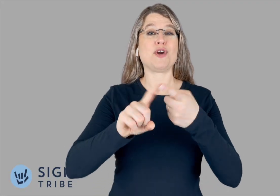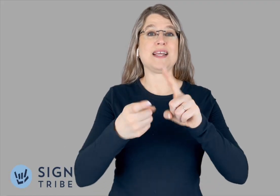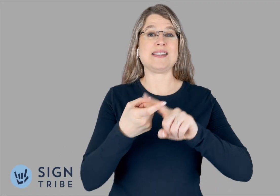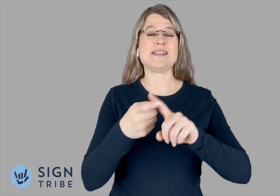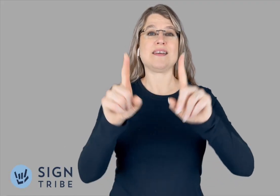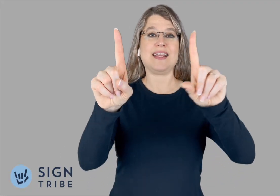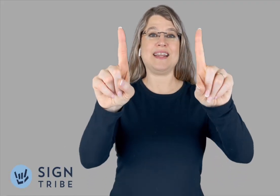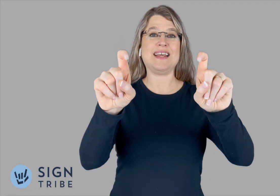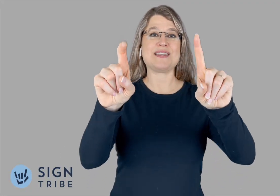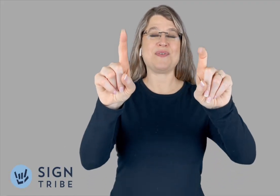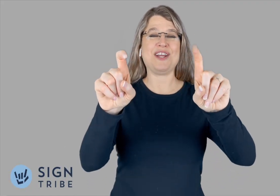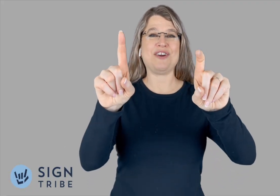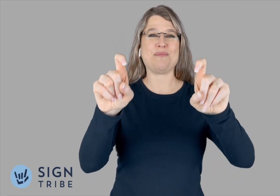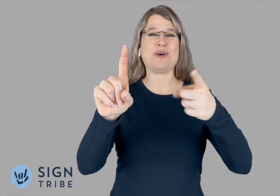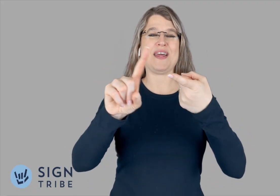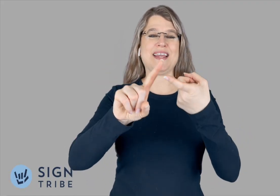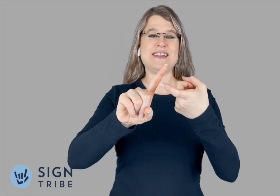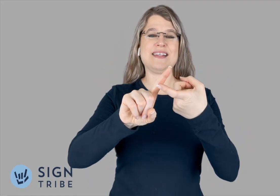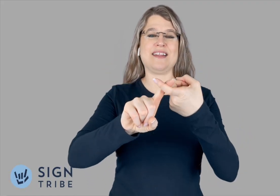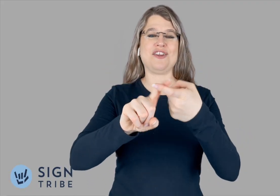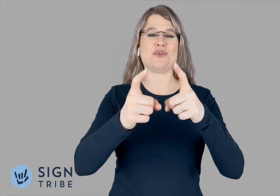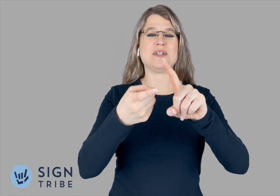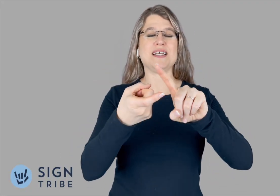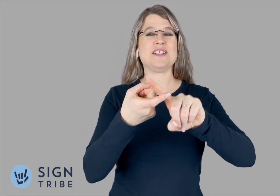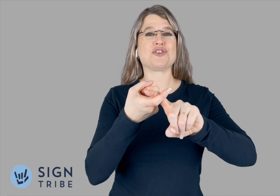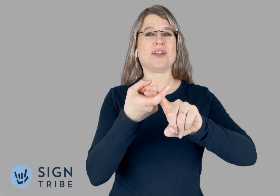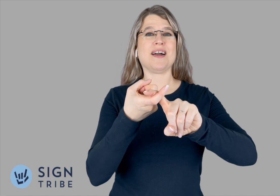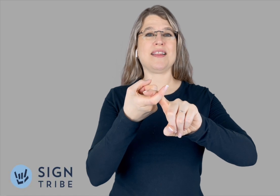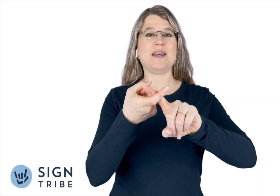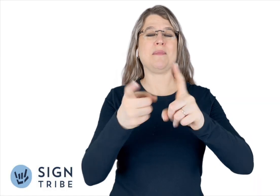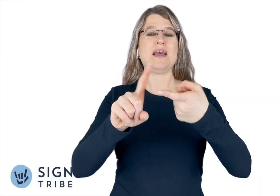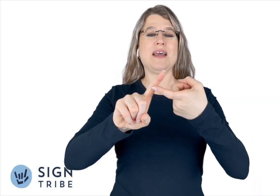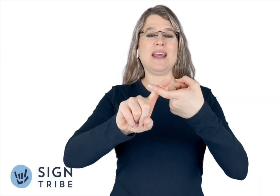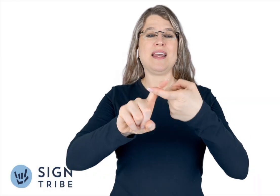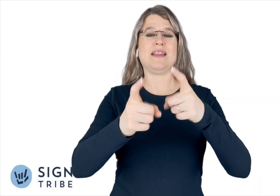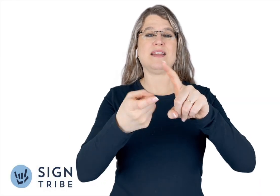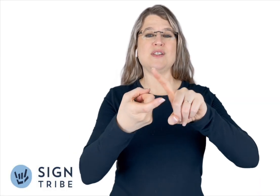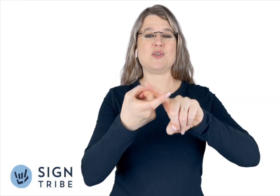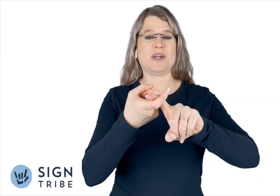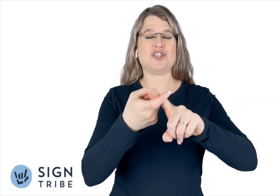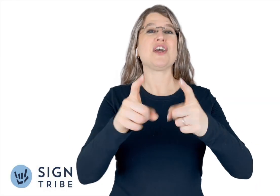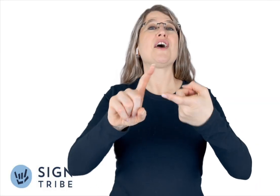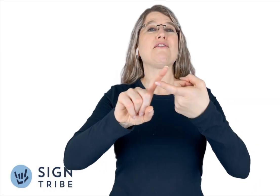Friends. Index finger of both hands and then you're going to interlock them and then switch.